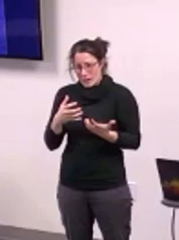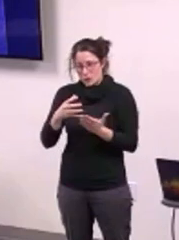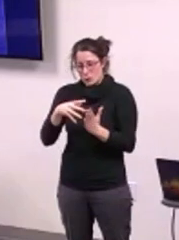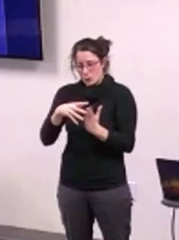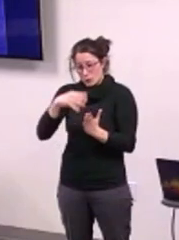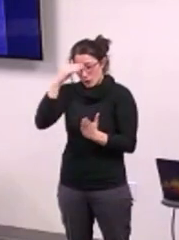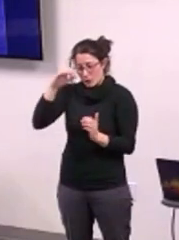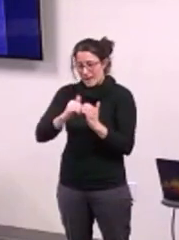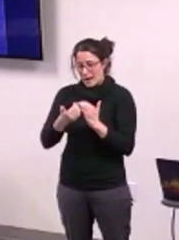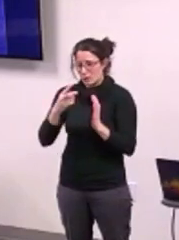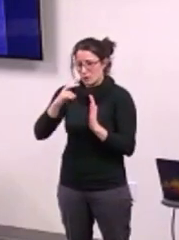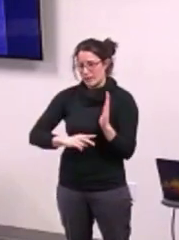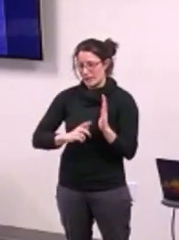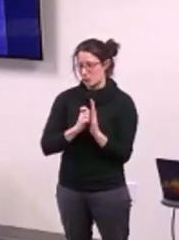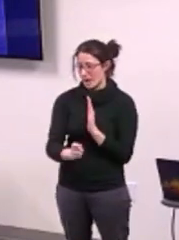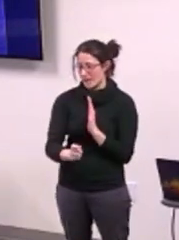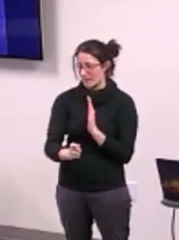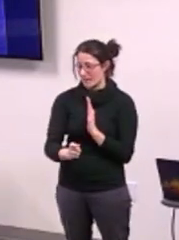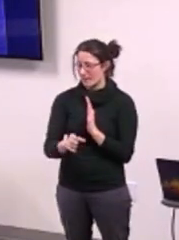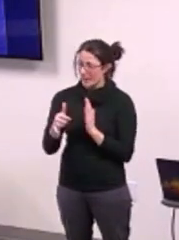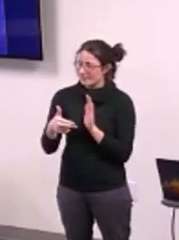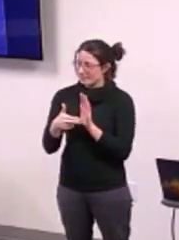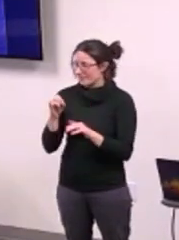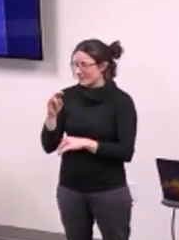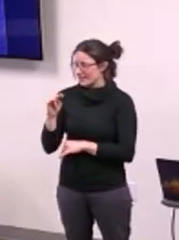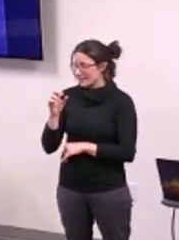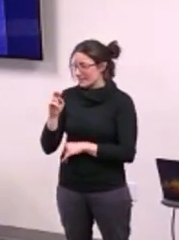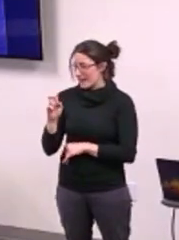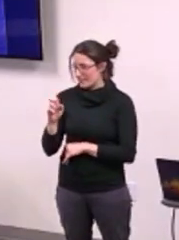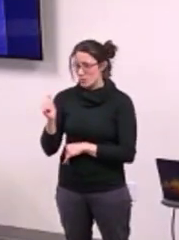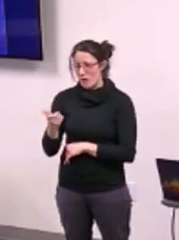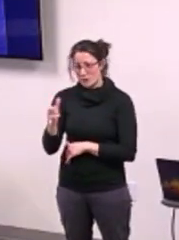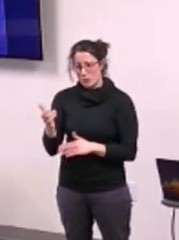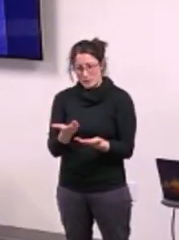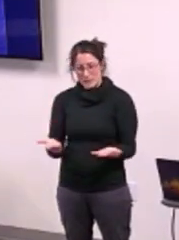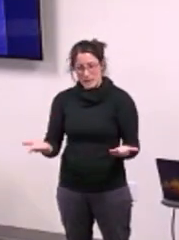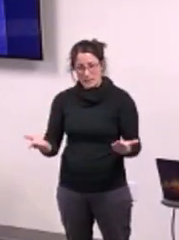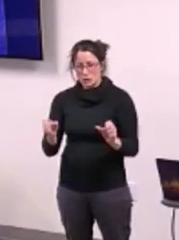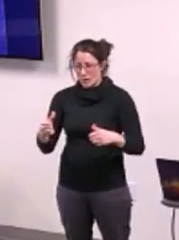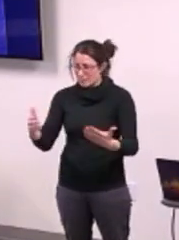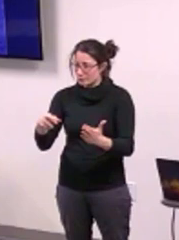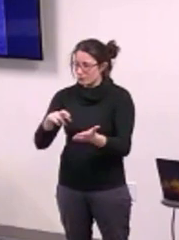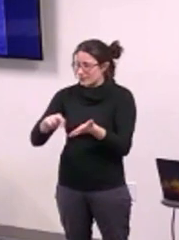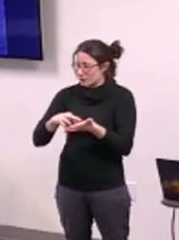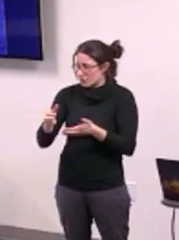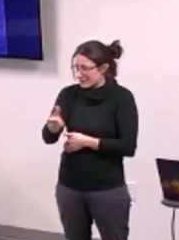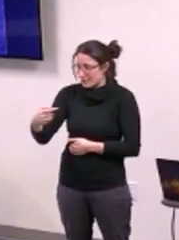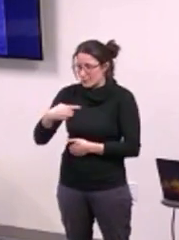Right? So all of these things, right? And you can go do this research. I am not doing all of your work for you.